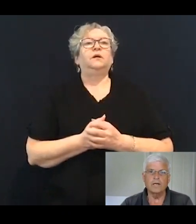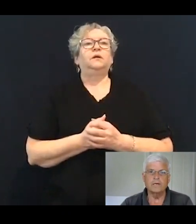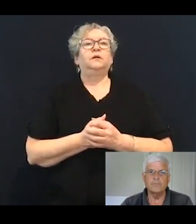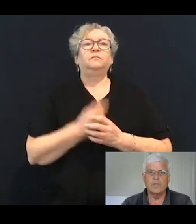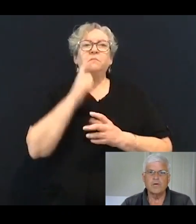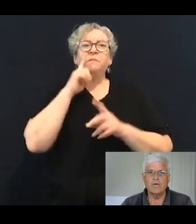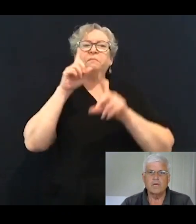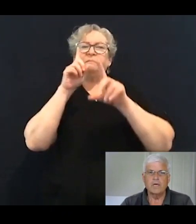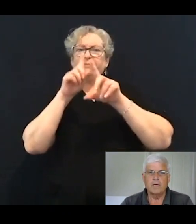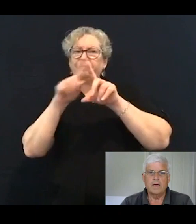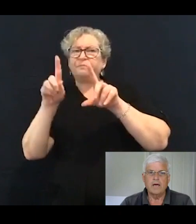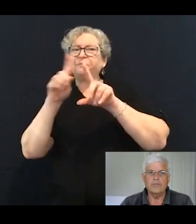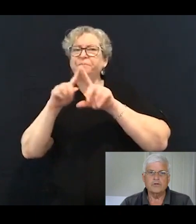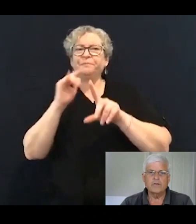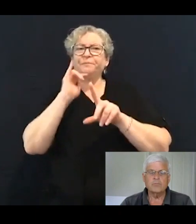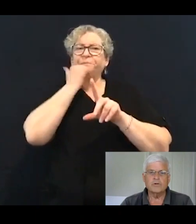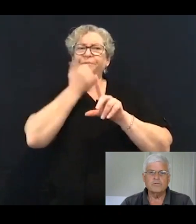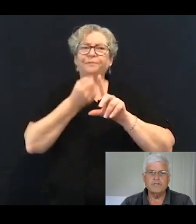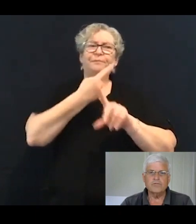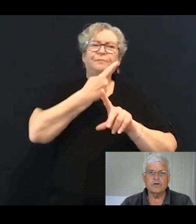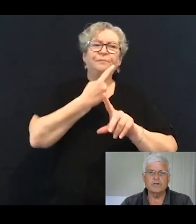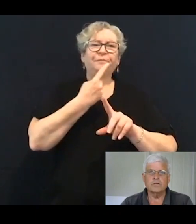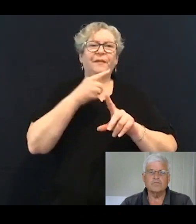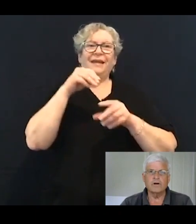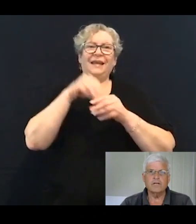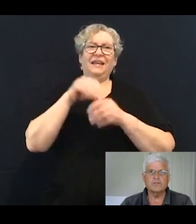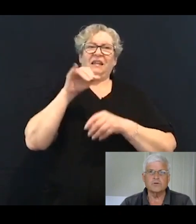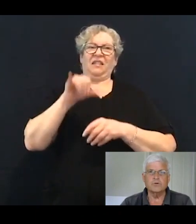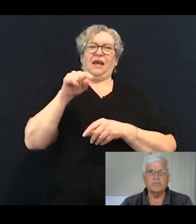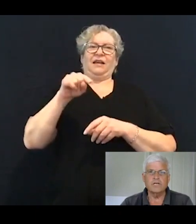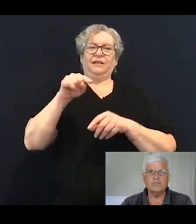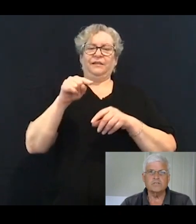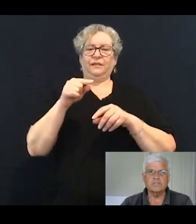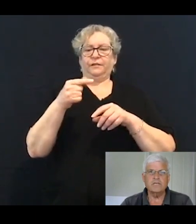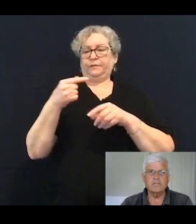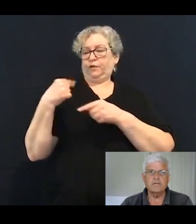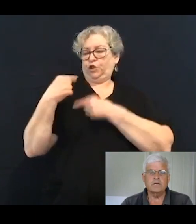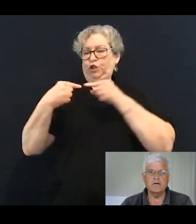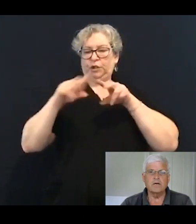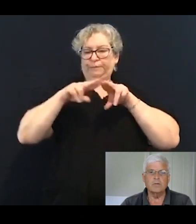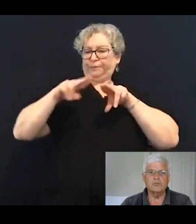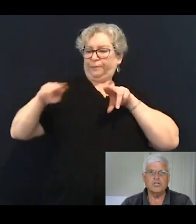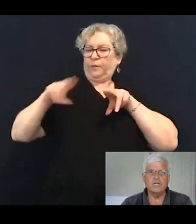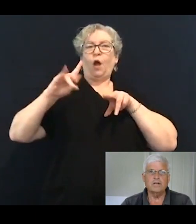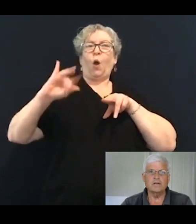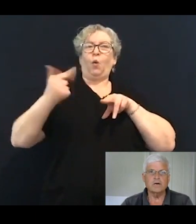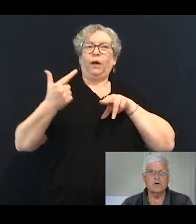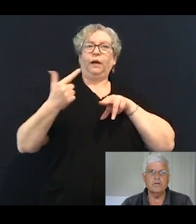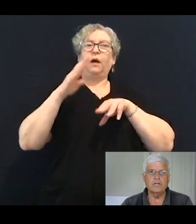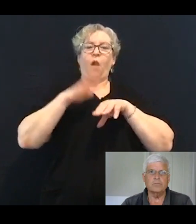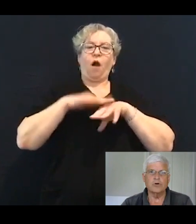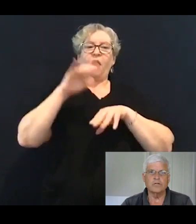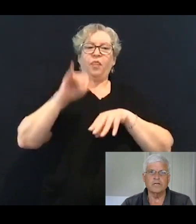There are a number of different variants or mutations in the gene encoding protocadherin-15.